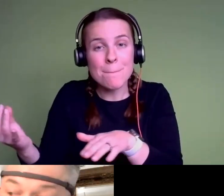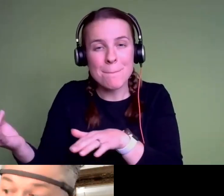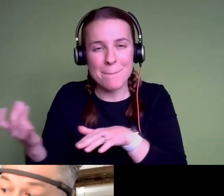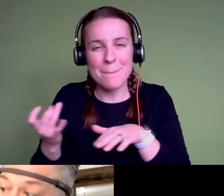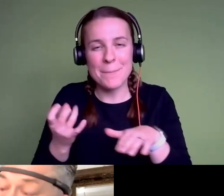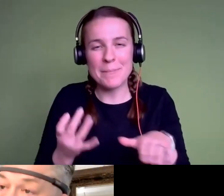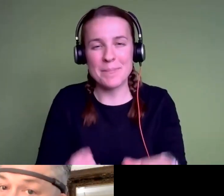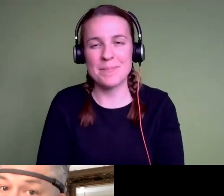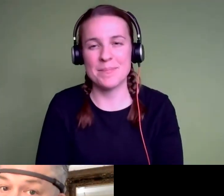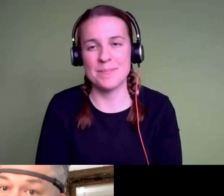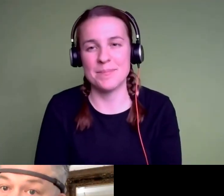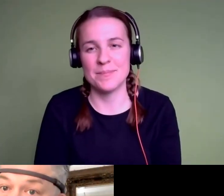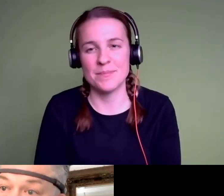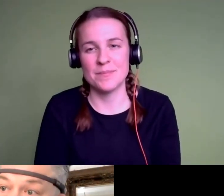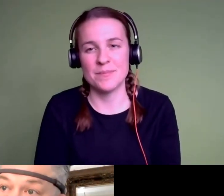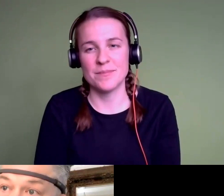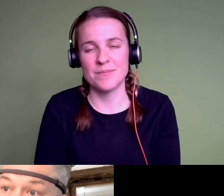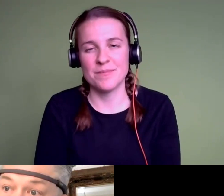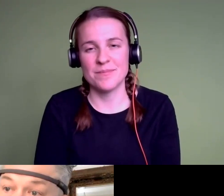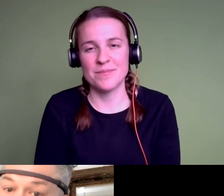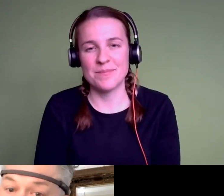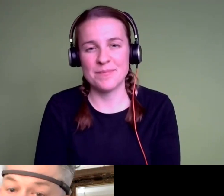I can also engage with the roots in the planned